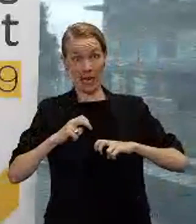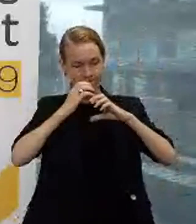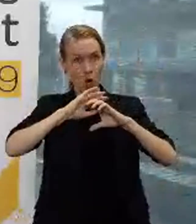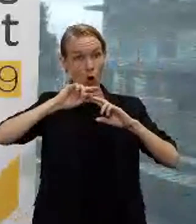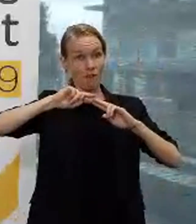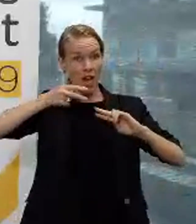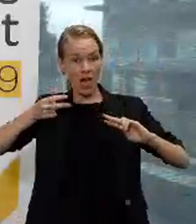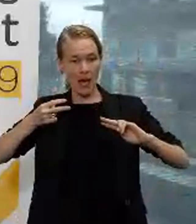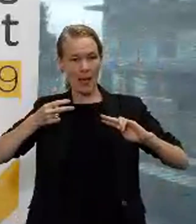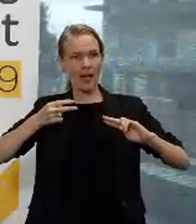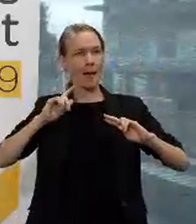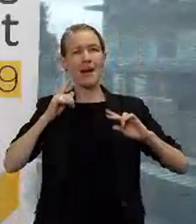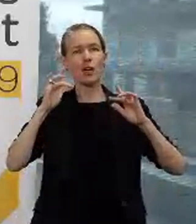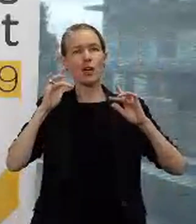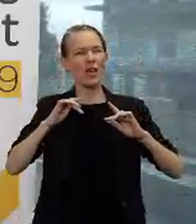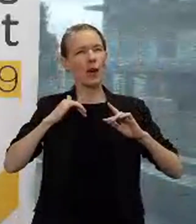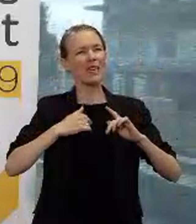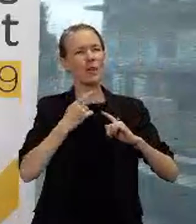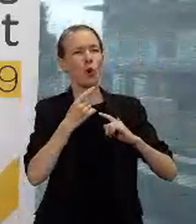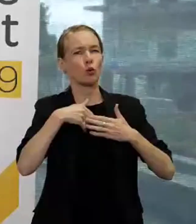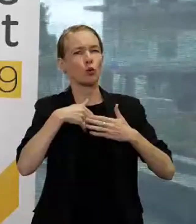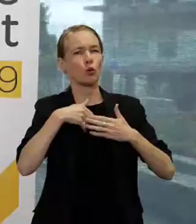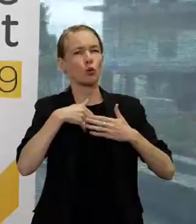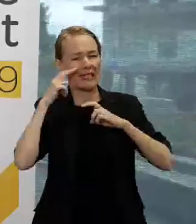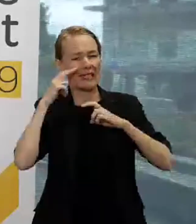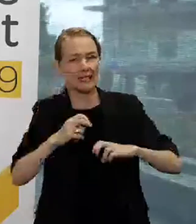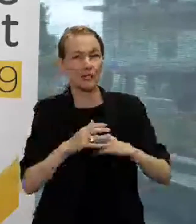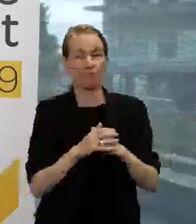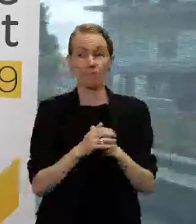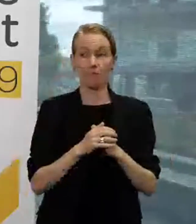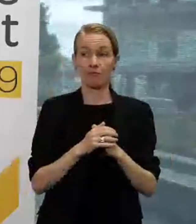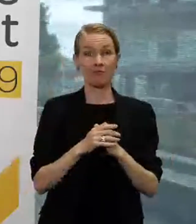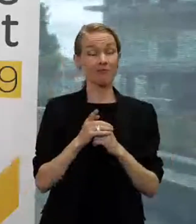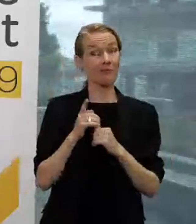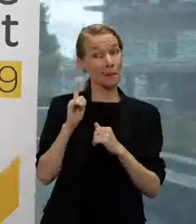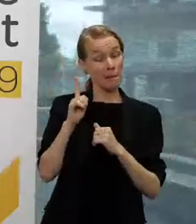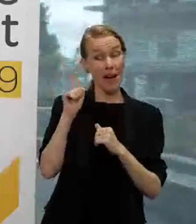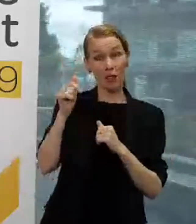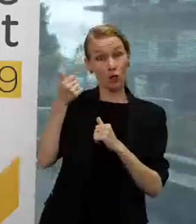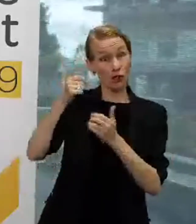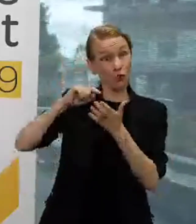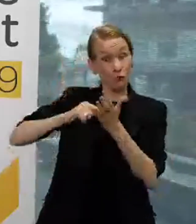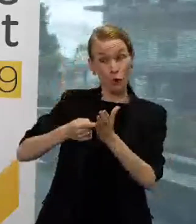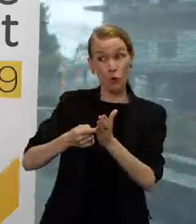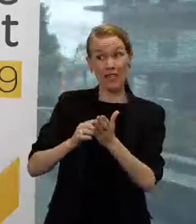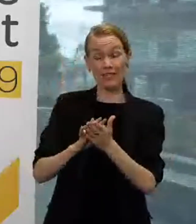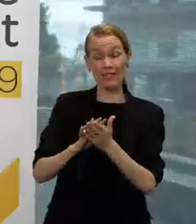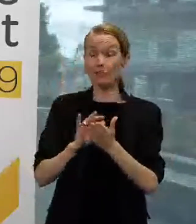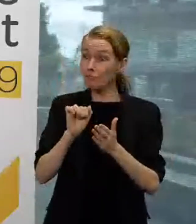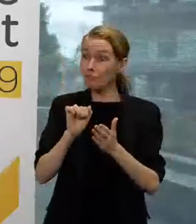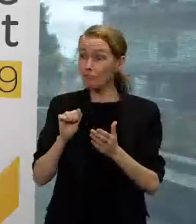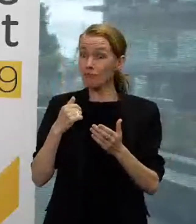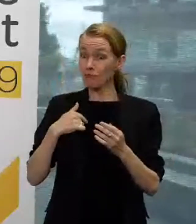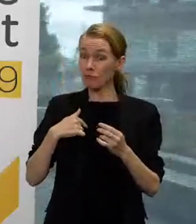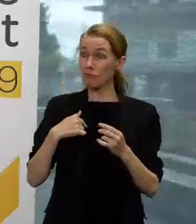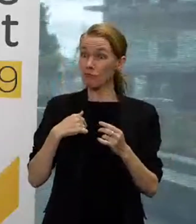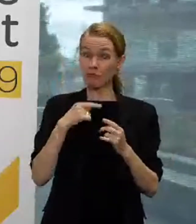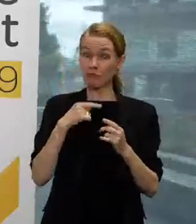But the point you've made is a good one. Of course, one of the first [AUDIO OUT] look to see if he might have had a link to the previous Auckland August outbreak.